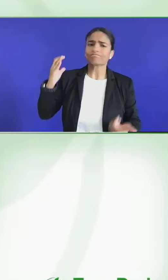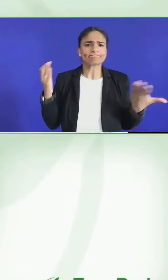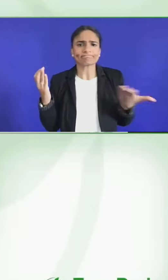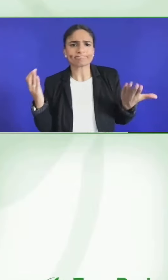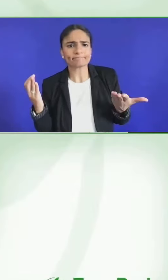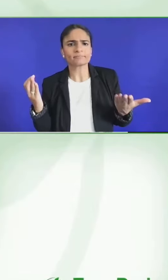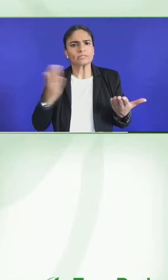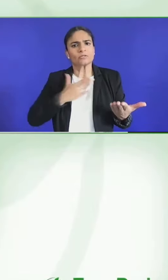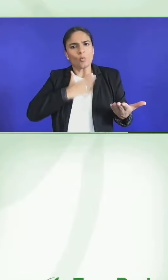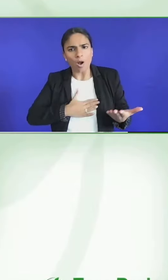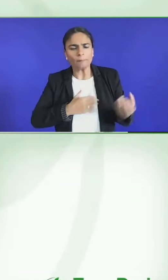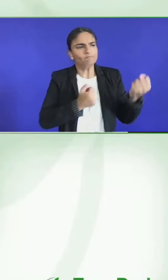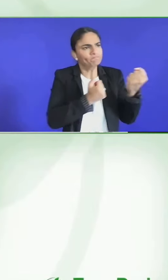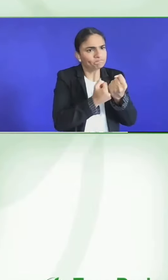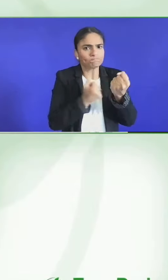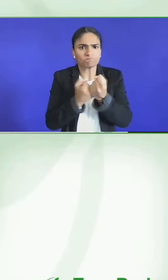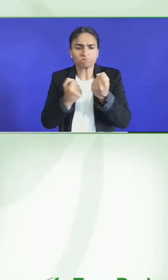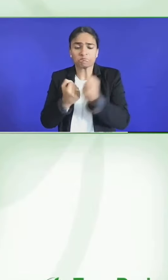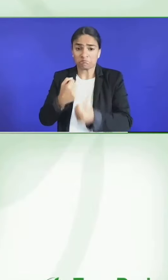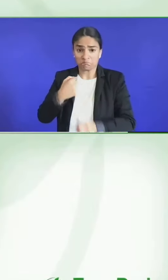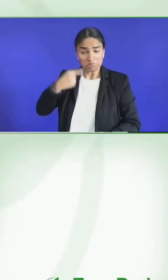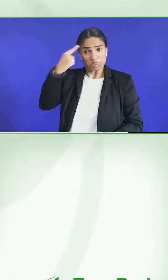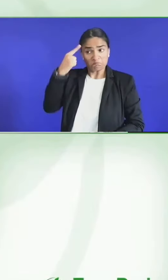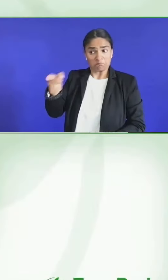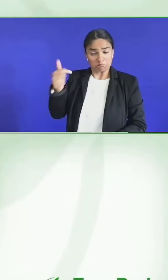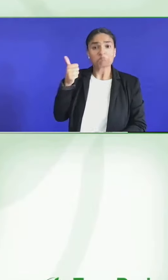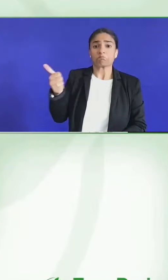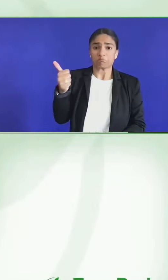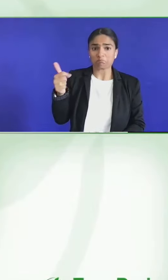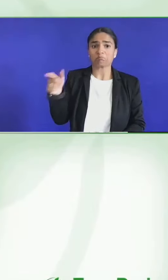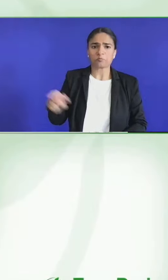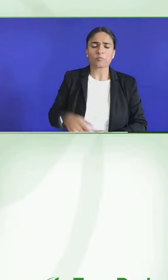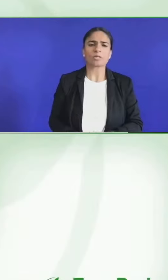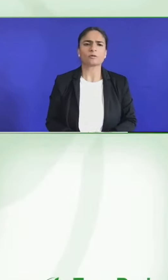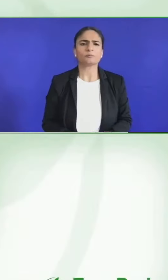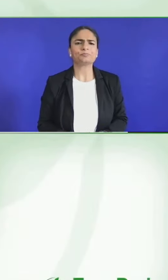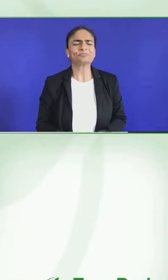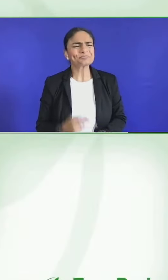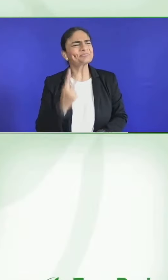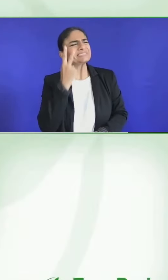It is strange, it is a very good procedure and legislation, and then